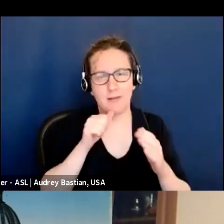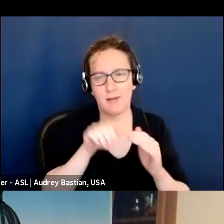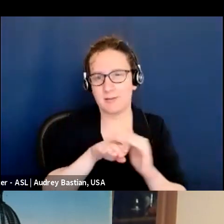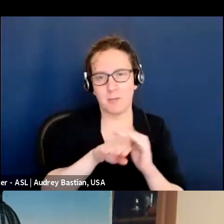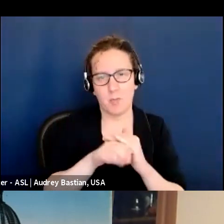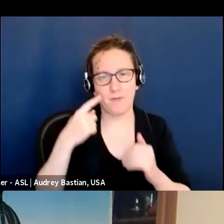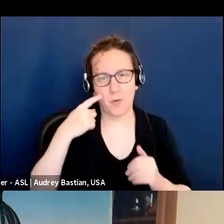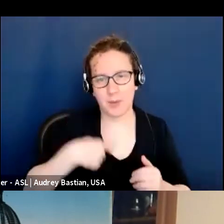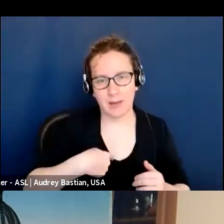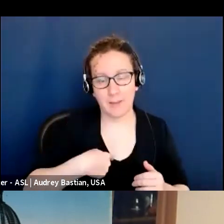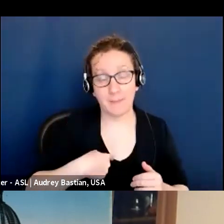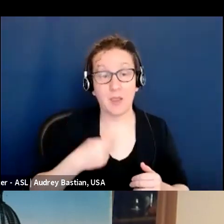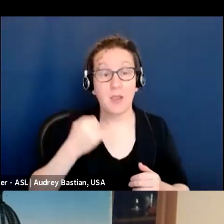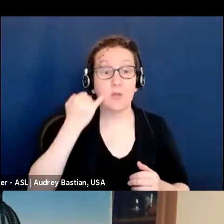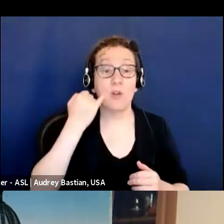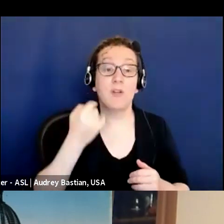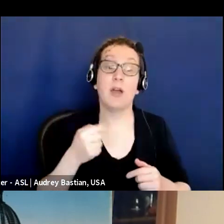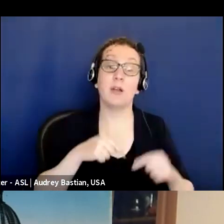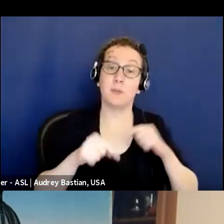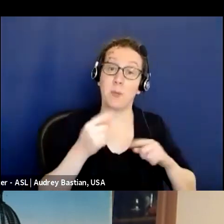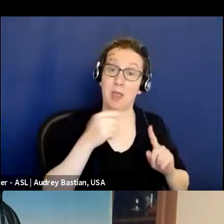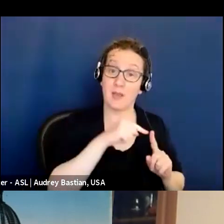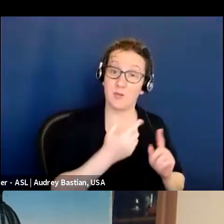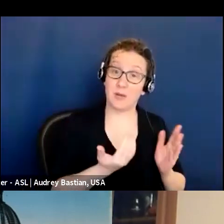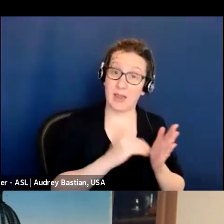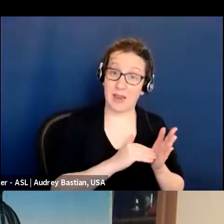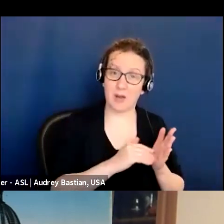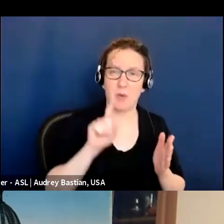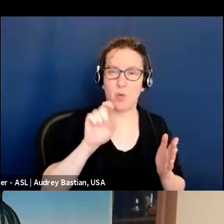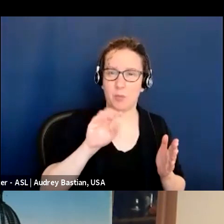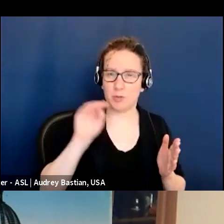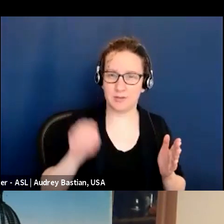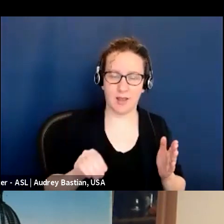Yeah. So if I could go back and do this again, I would be 100 percent transparent, because I found